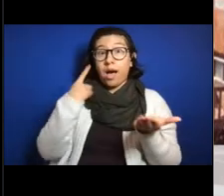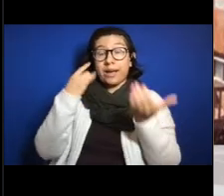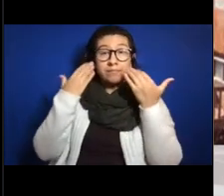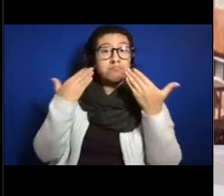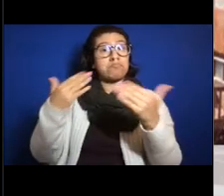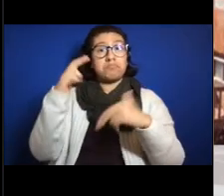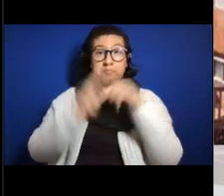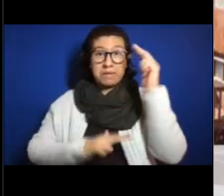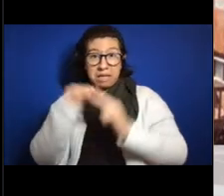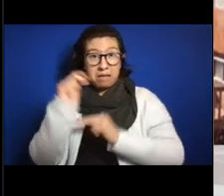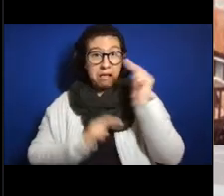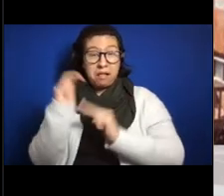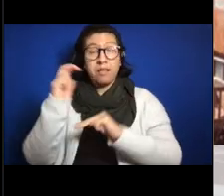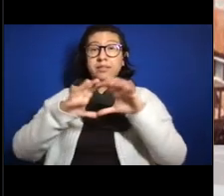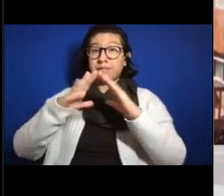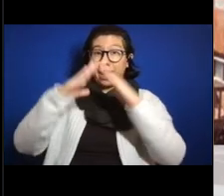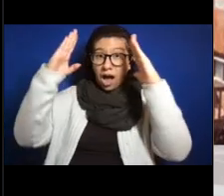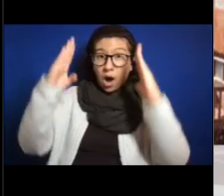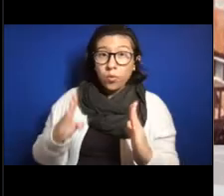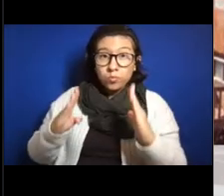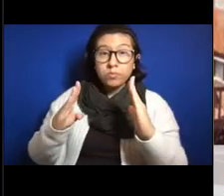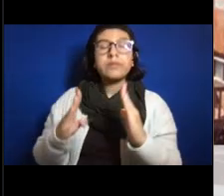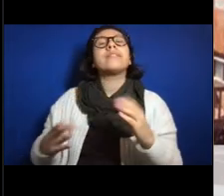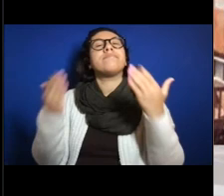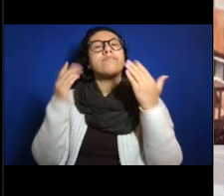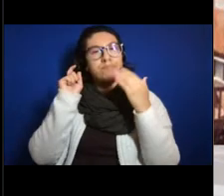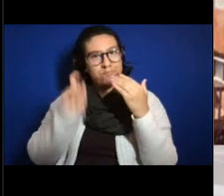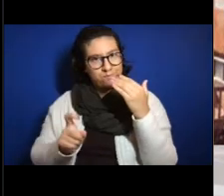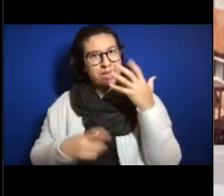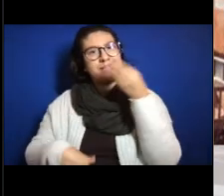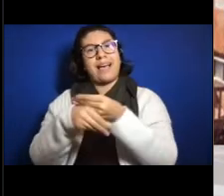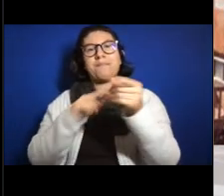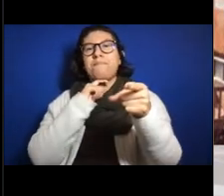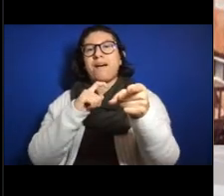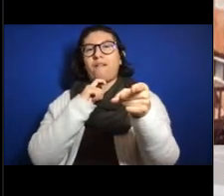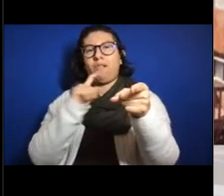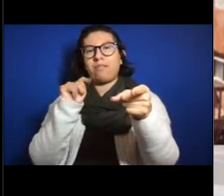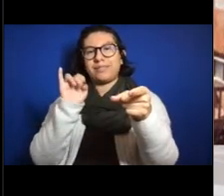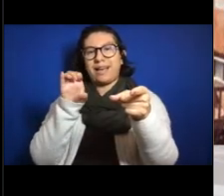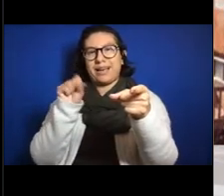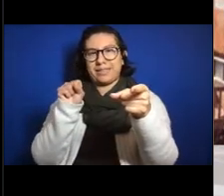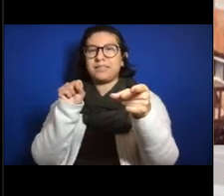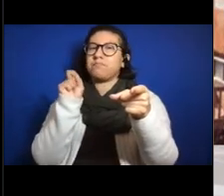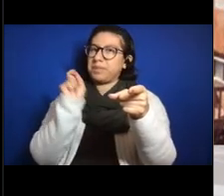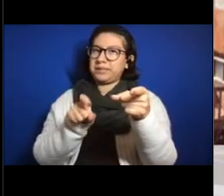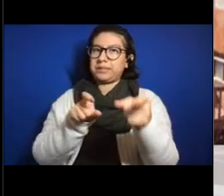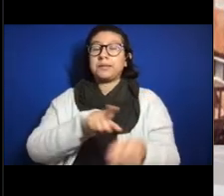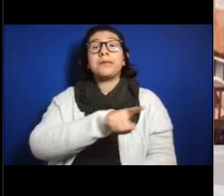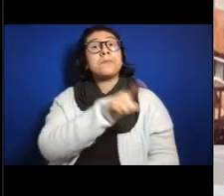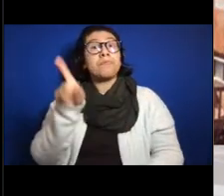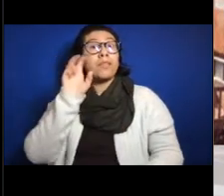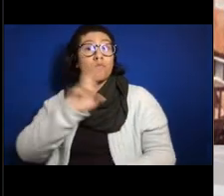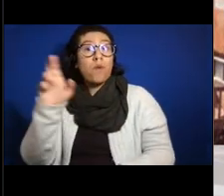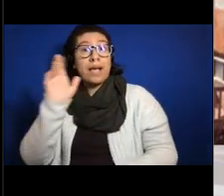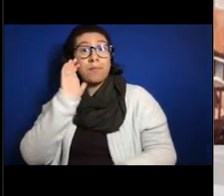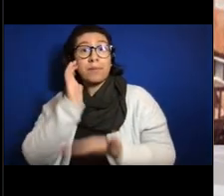you have to put the clips on as you're building it. And so the upper right picture, I circled in red some of the hurricane clips that are